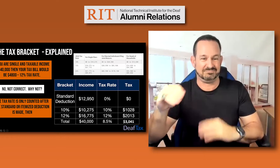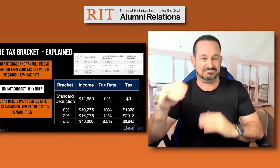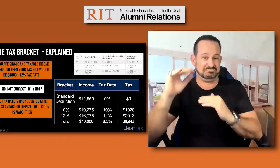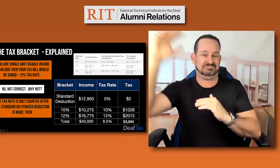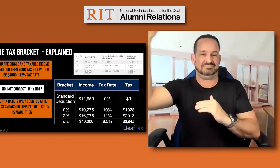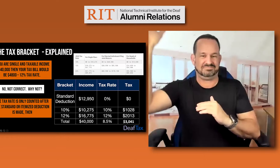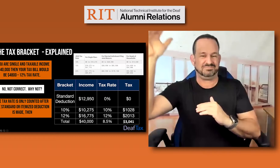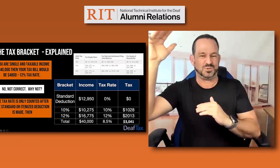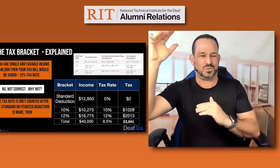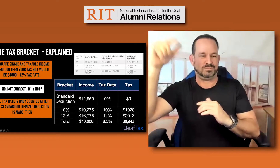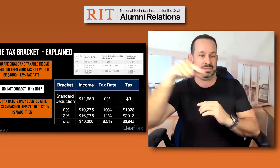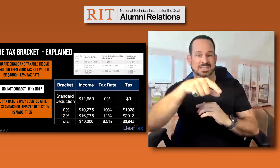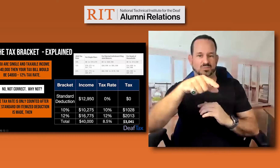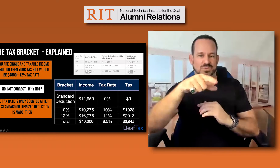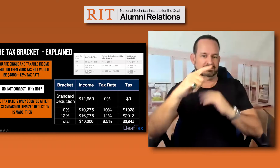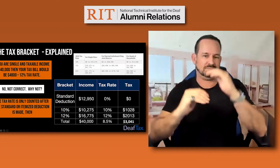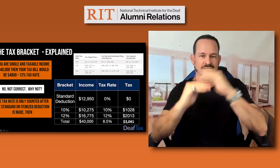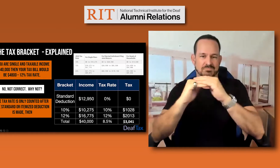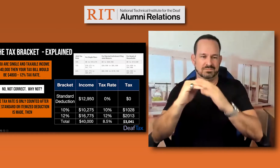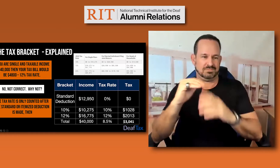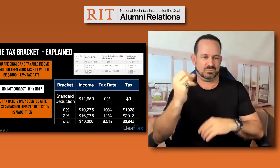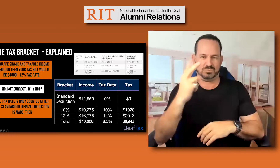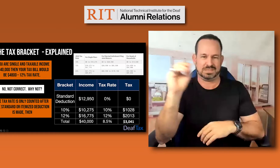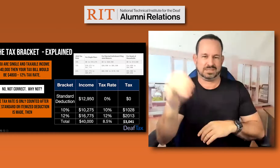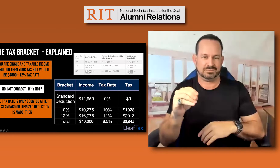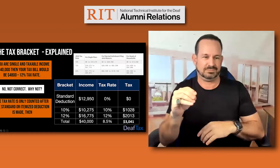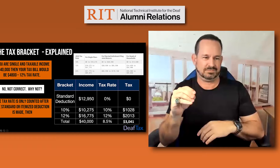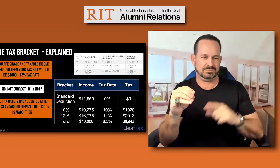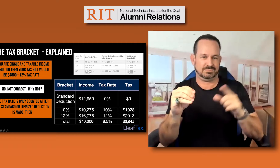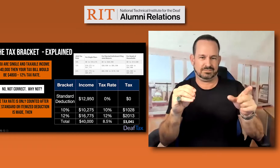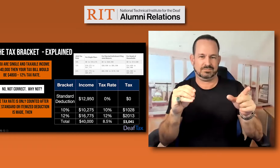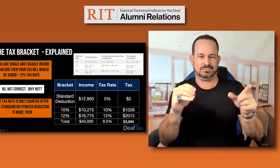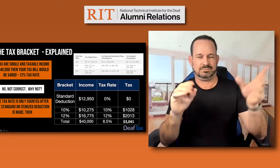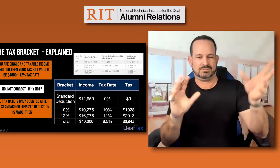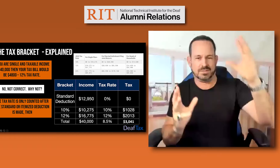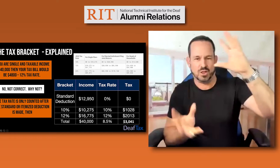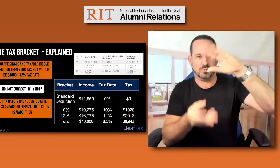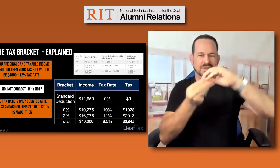The next, 16,775, is at 12%.